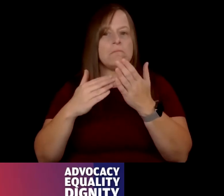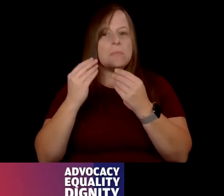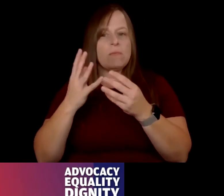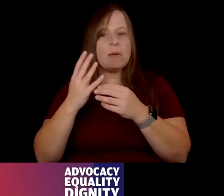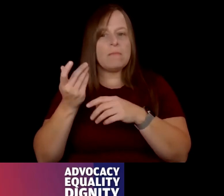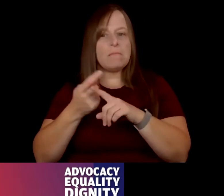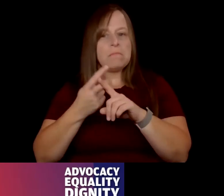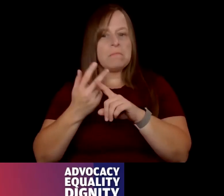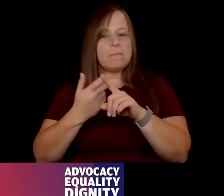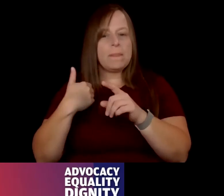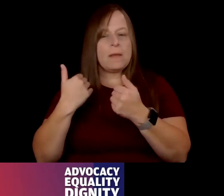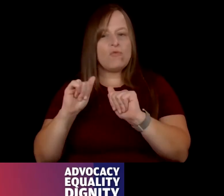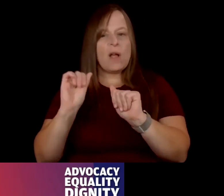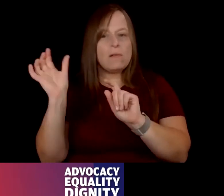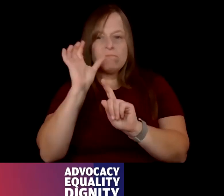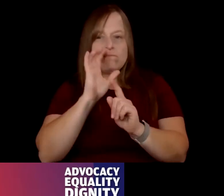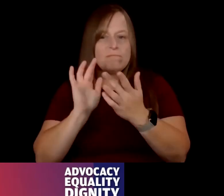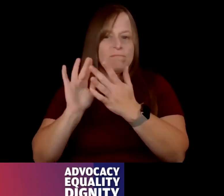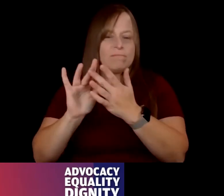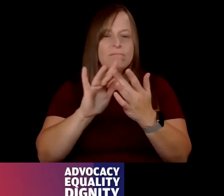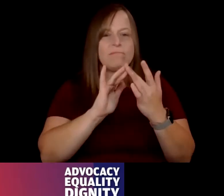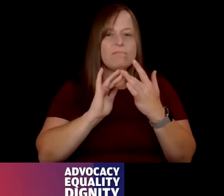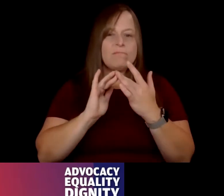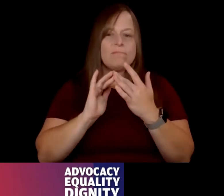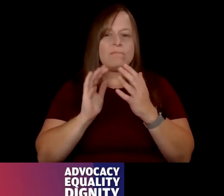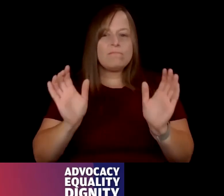that I've been really focusing on doing some outreach and trying to make some inroads